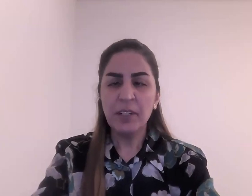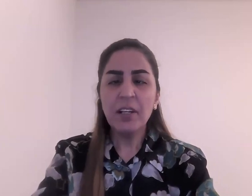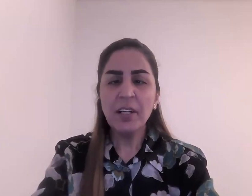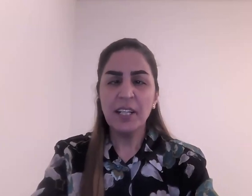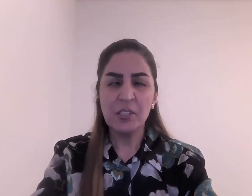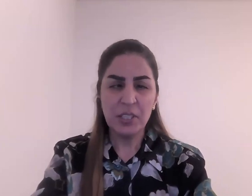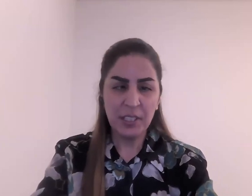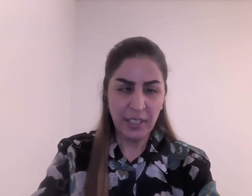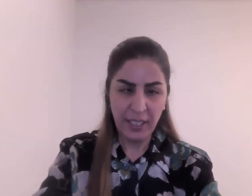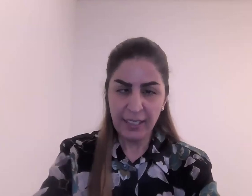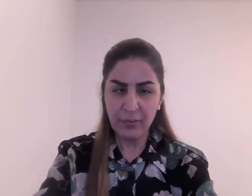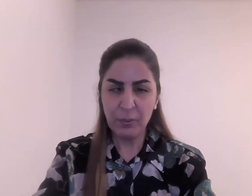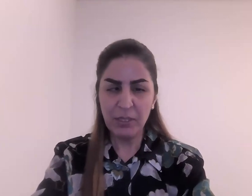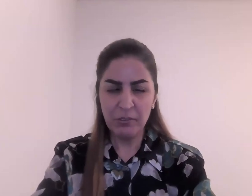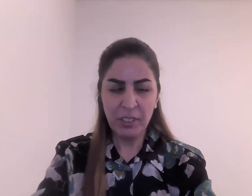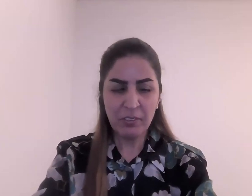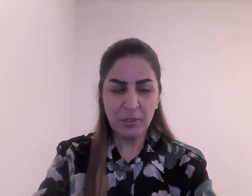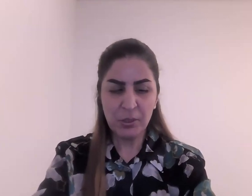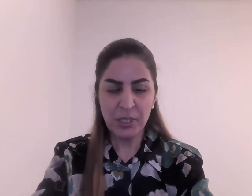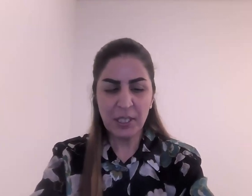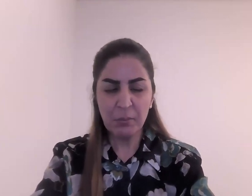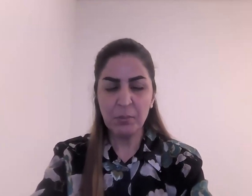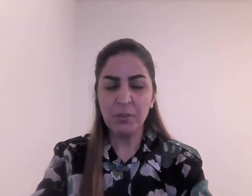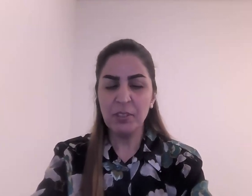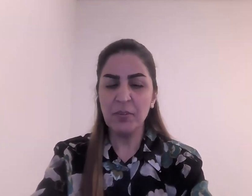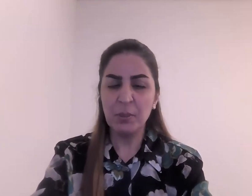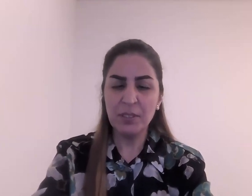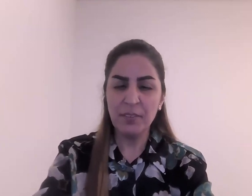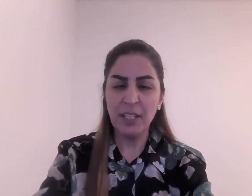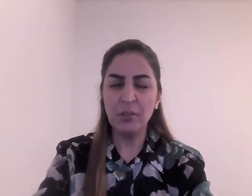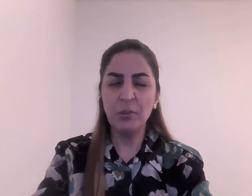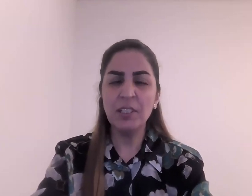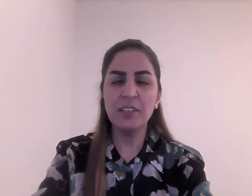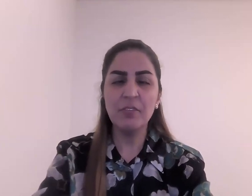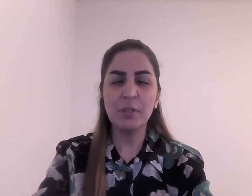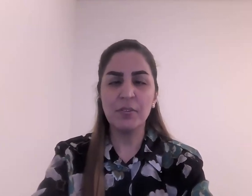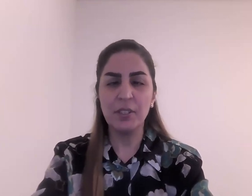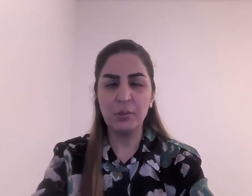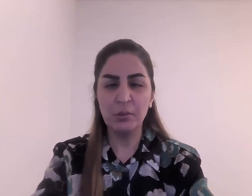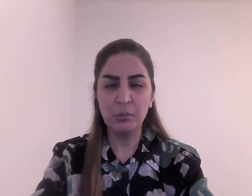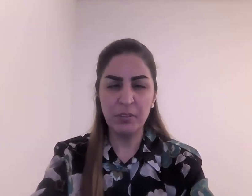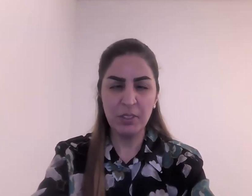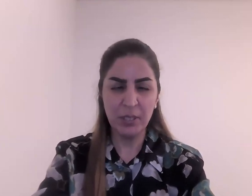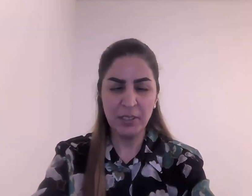of the tree people with disabilities and the only deaf person who briefed the United Nations Security Council.